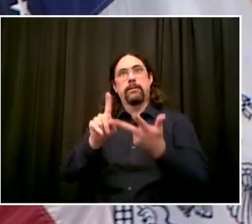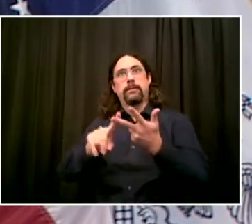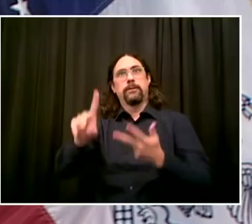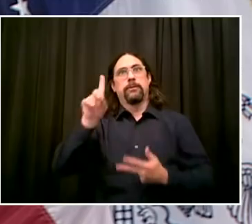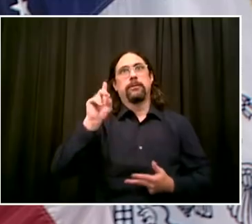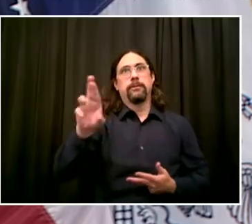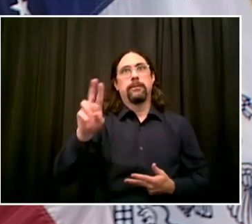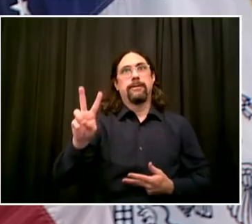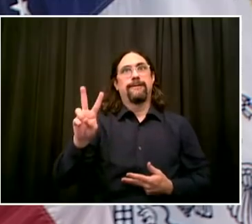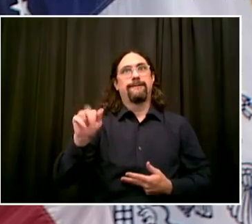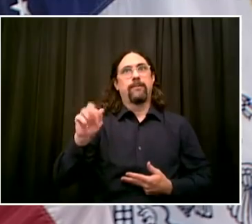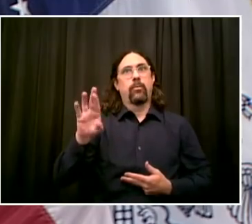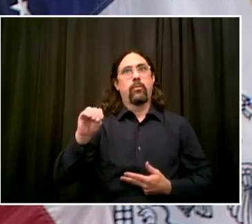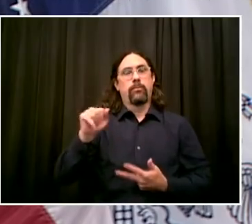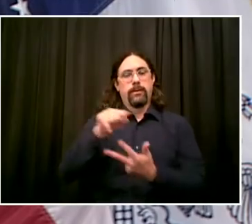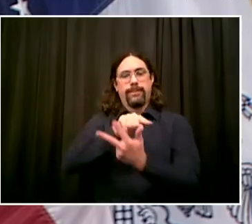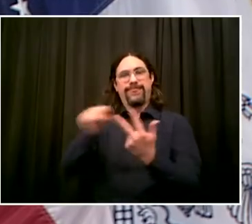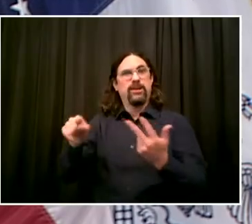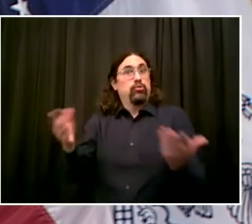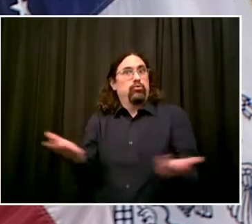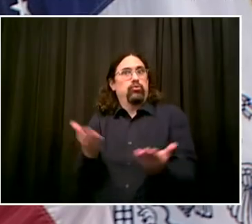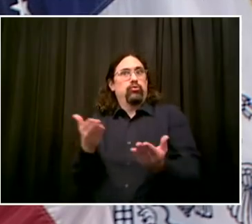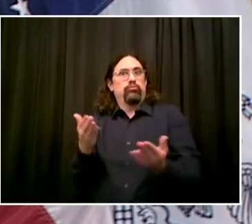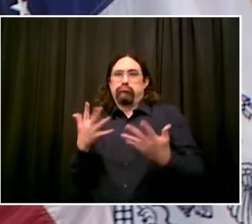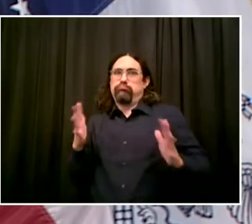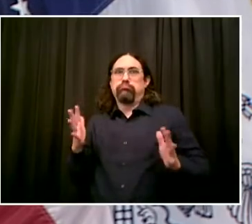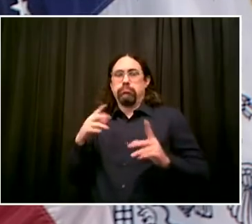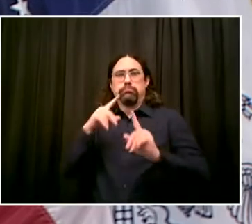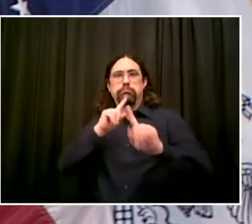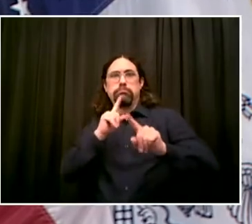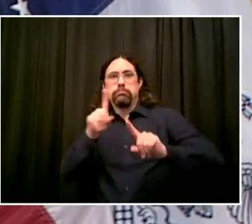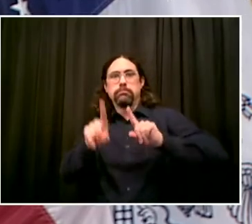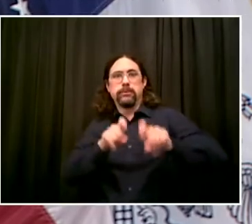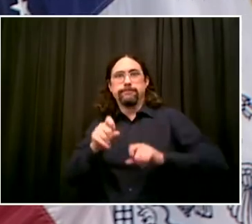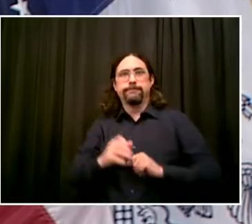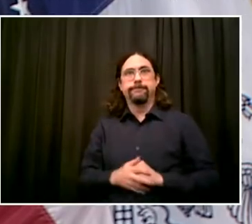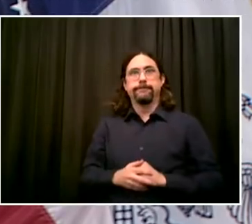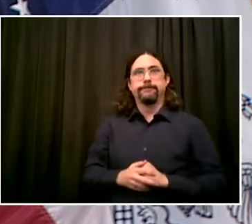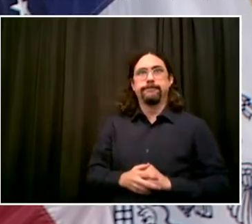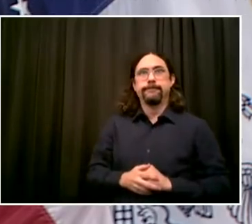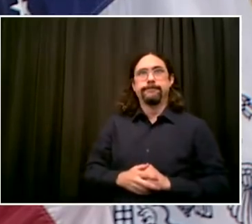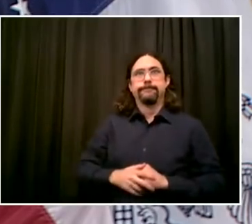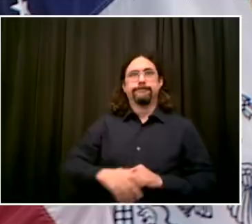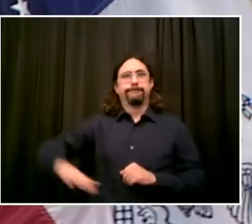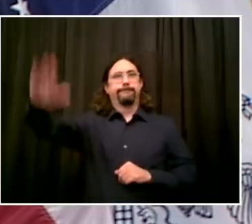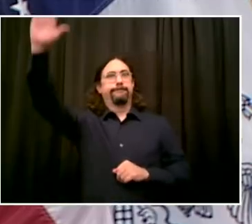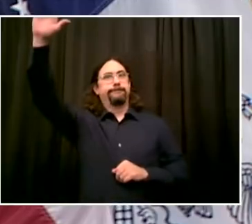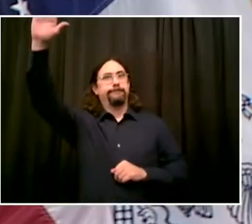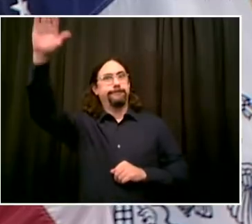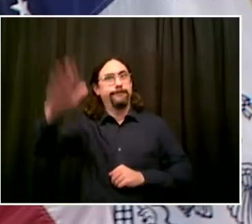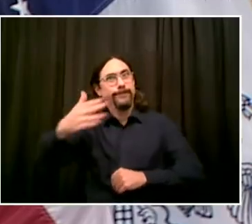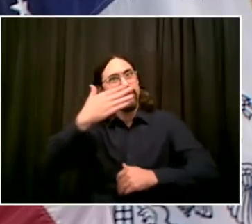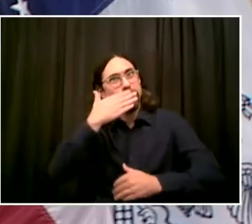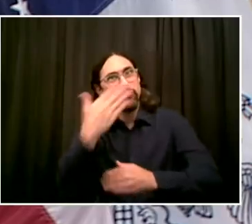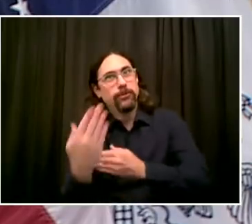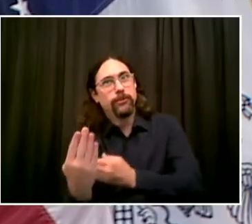TODAY GOES TO ANDREW FROM NBC. GOOD MORNING, MR. MAHER AND EVERYONE ON THE